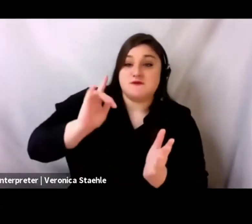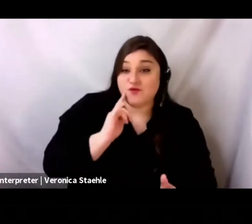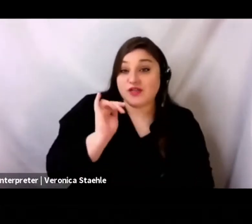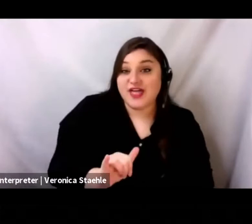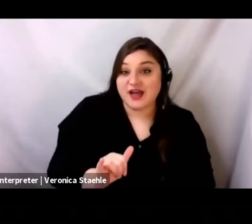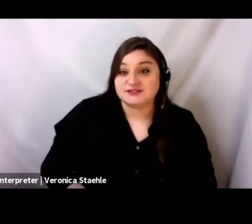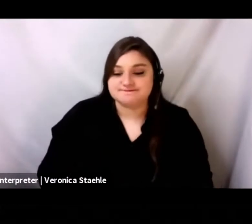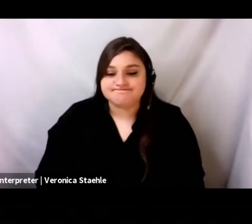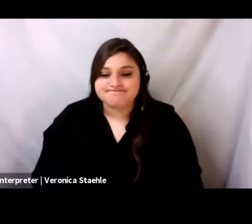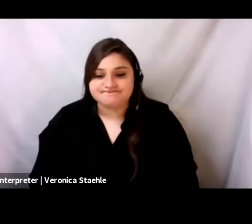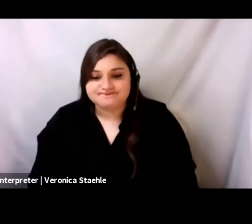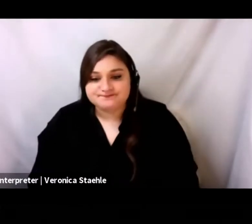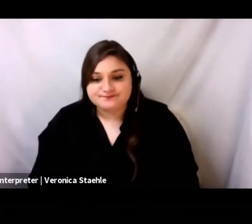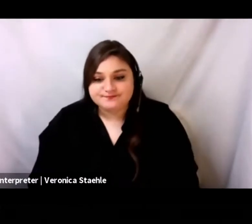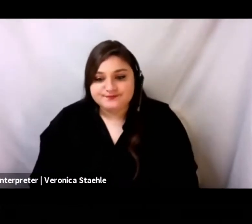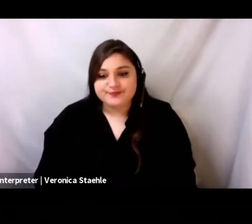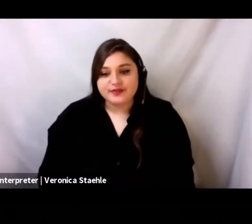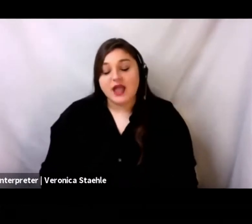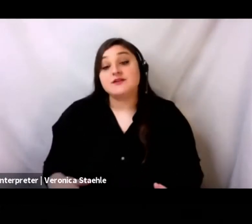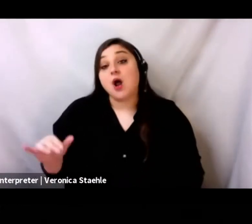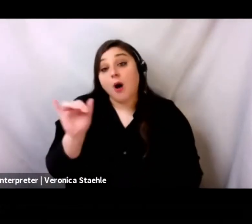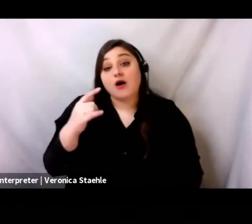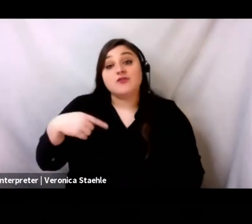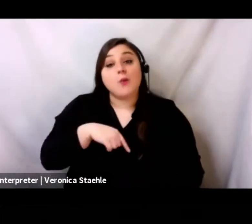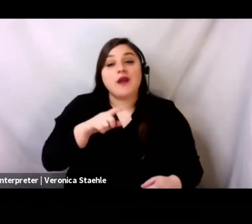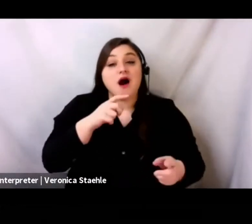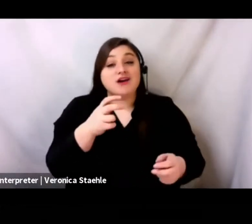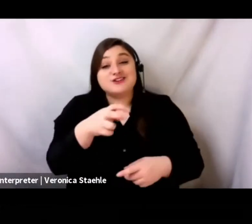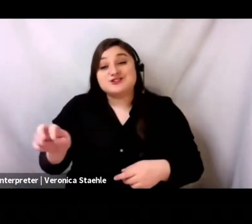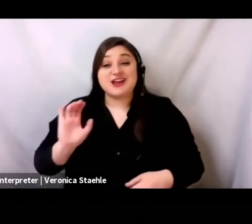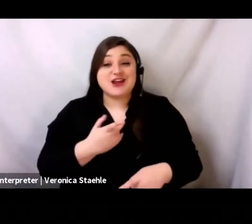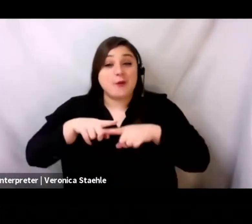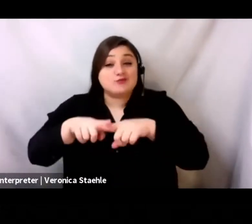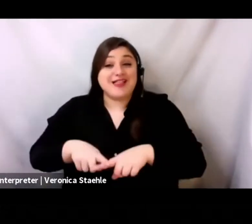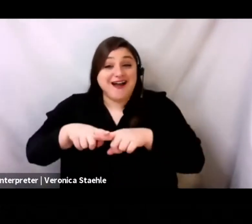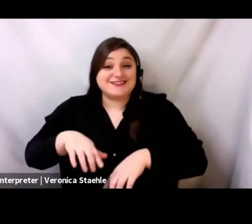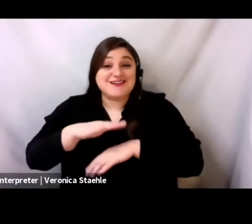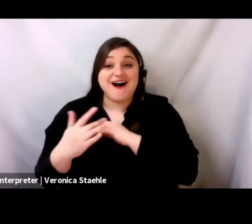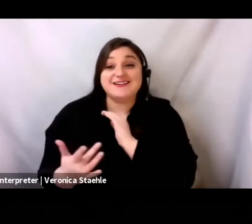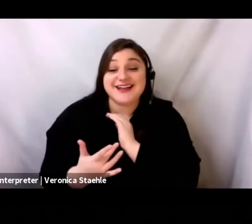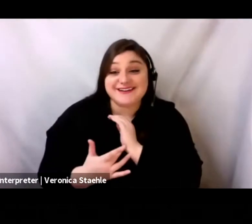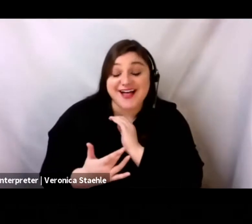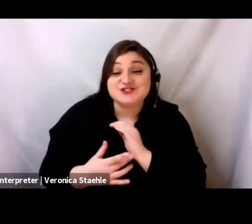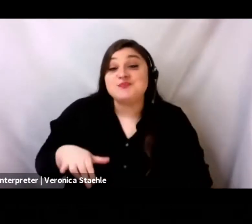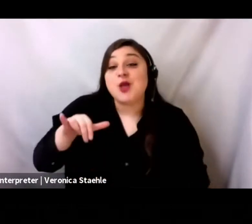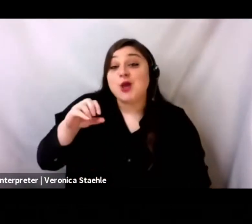BAX is known for being very sort of old school. Yo‑yo recently called our website humble and much